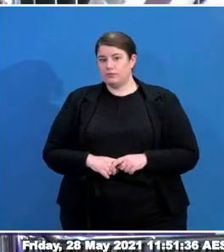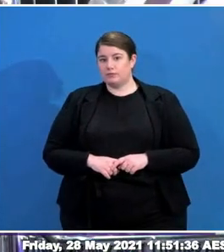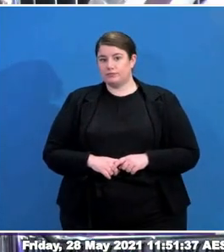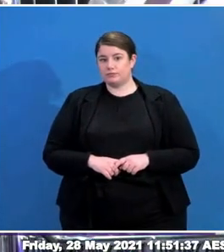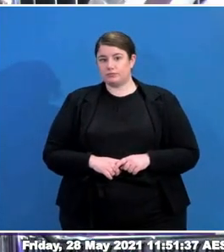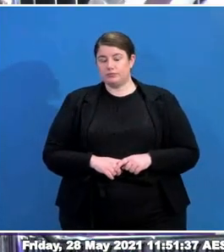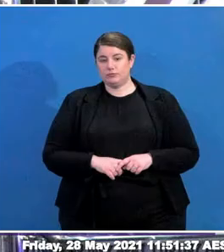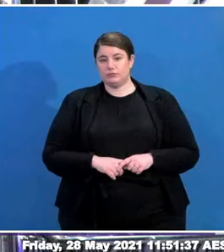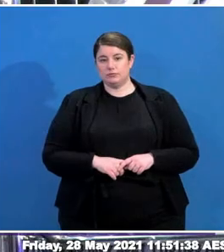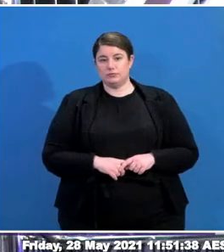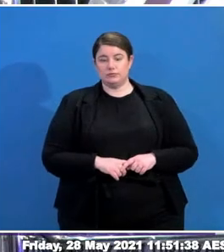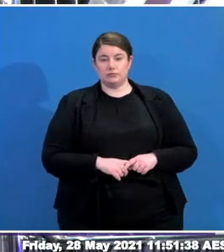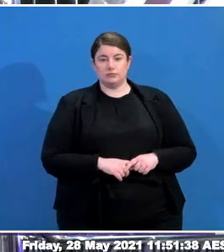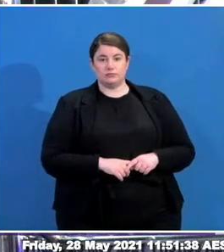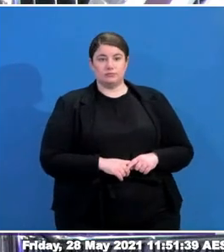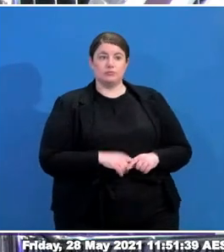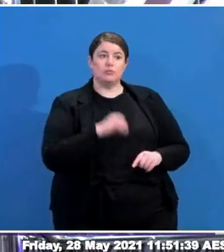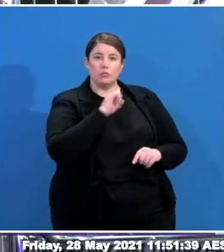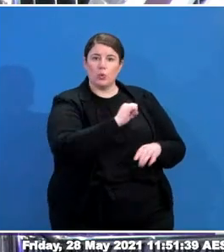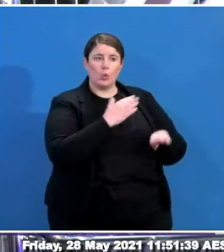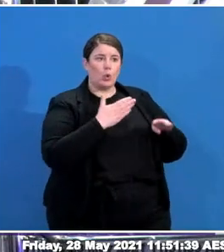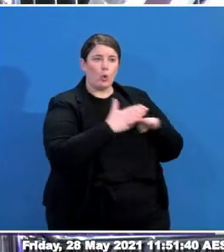Do you accept that Sunnyfield's operational model is one